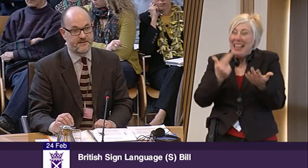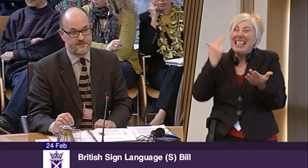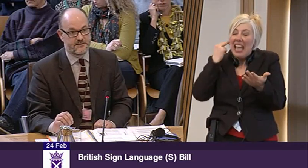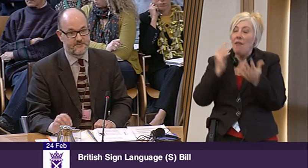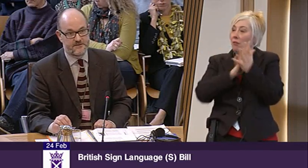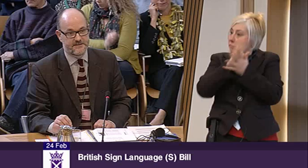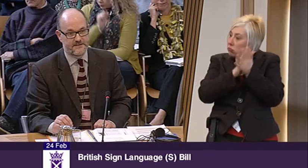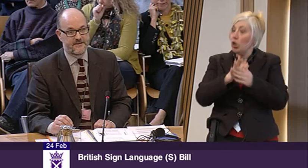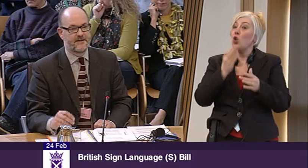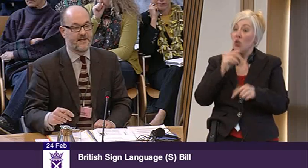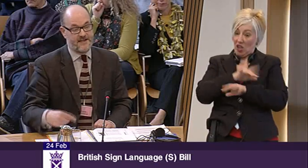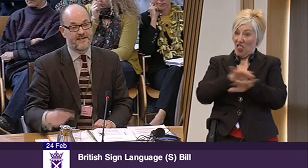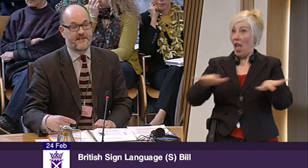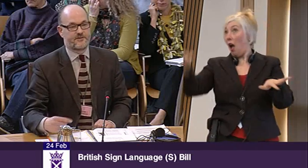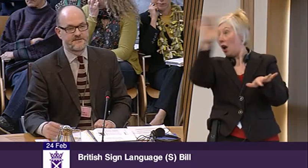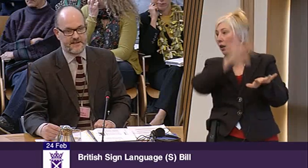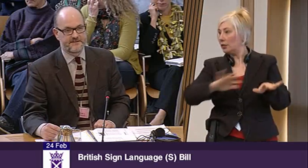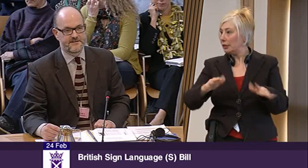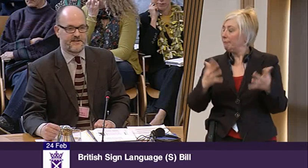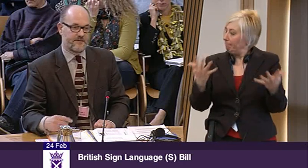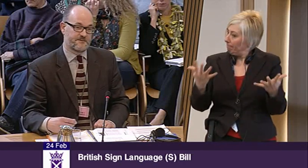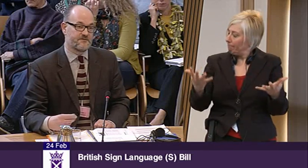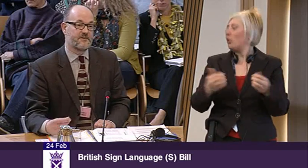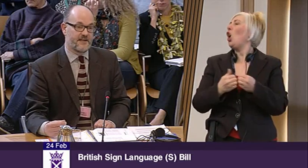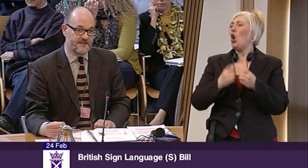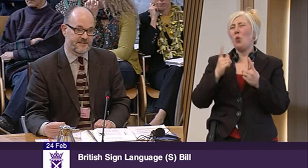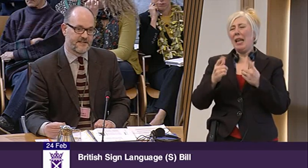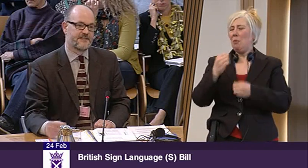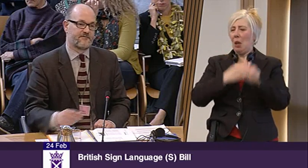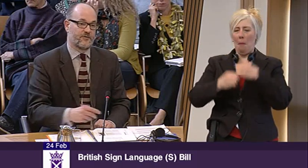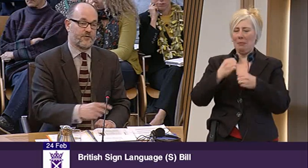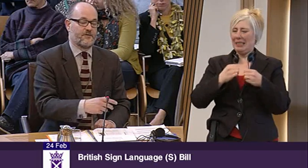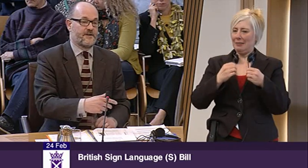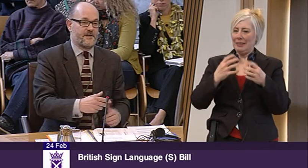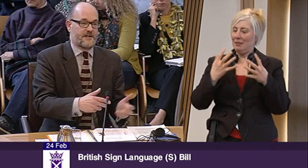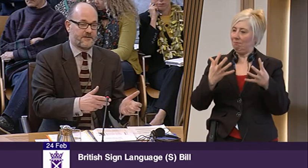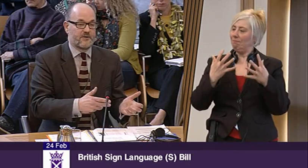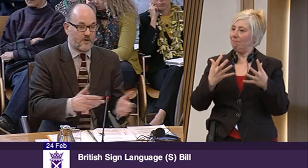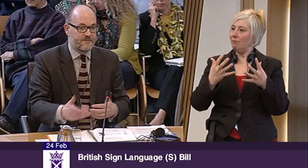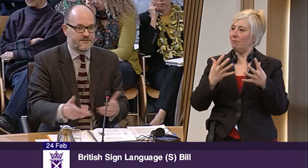we are starting from a poor basis. In that context, it becomes easy for the requirements